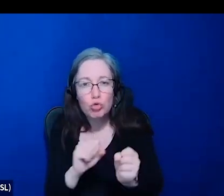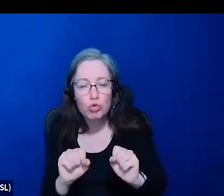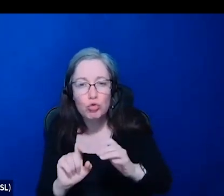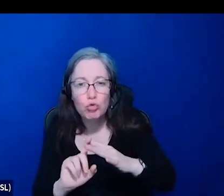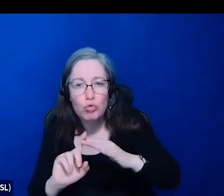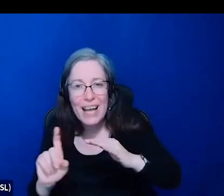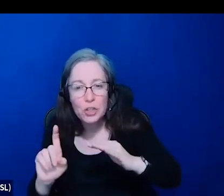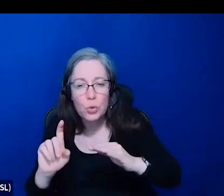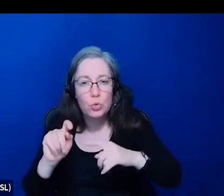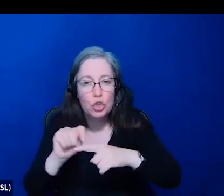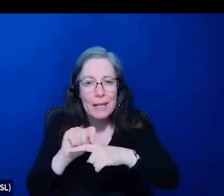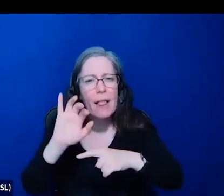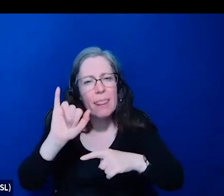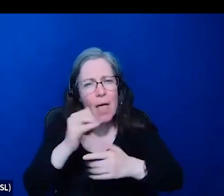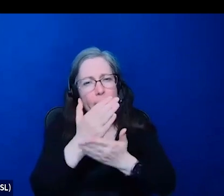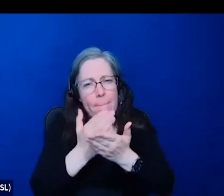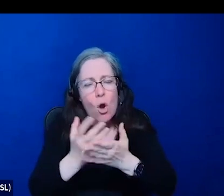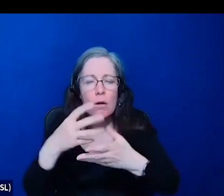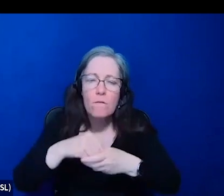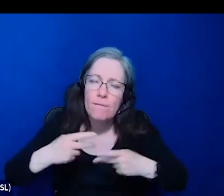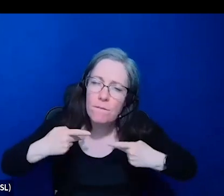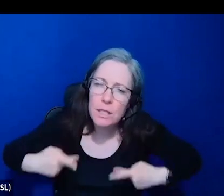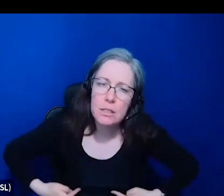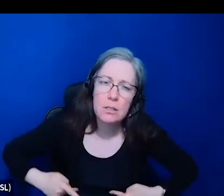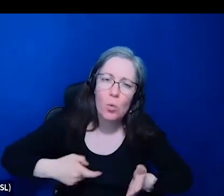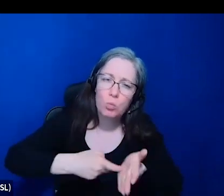This part of training can be very physical, things like, I don't know, people have suggested things